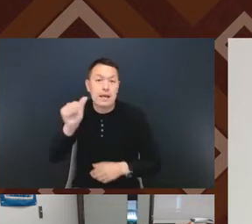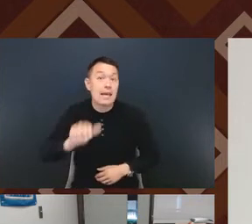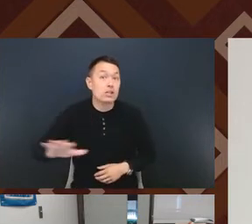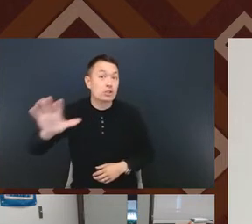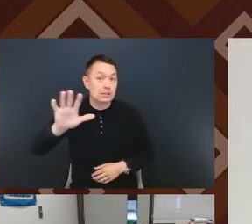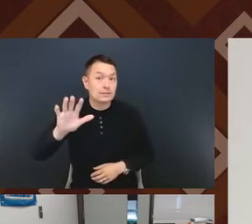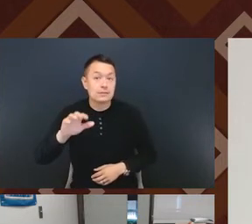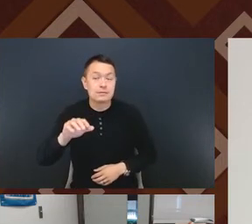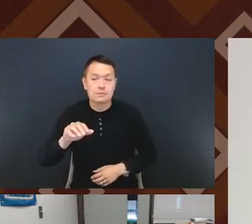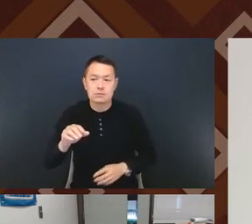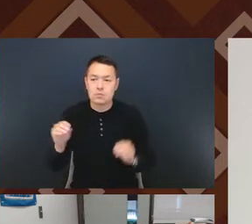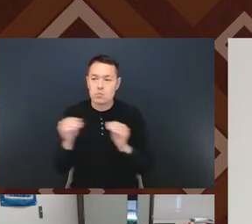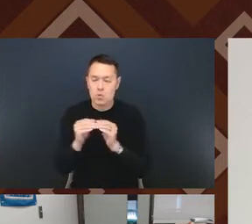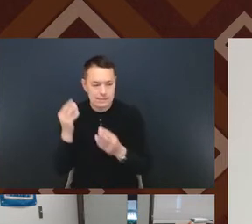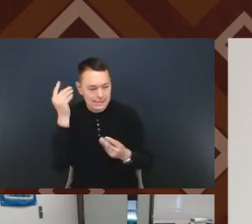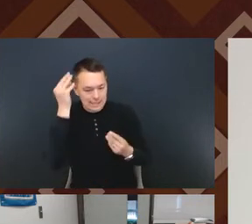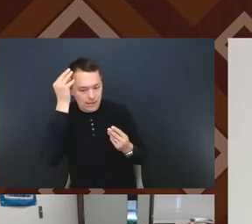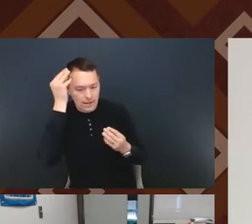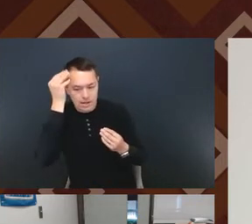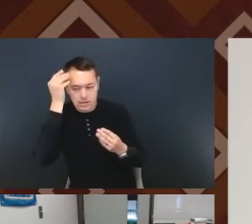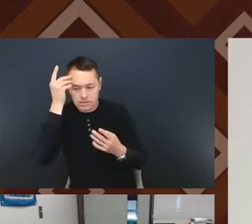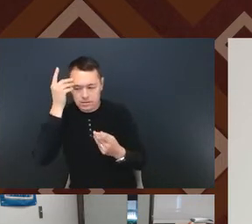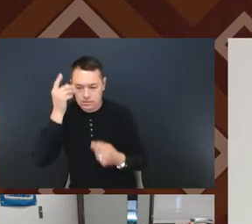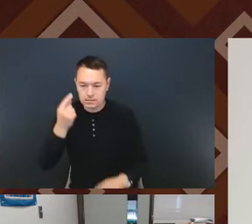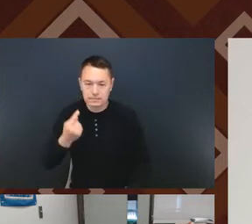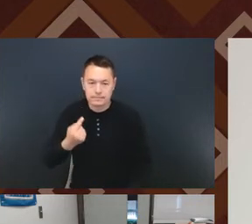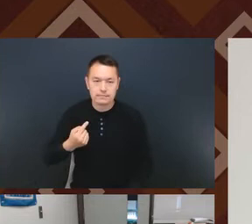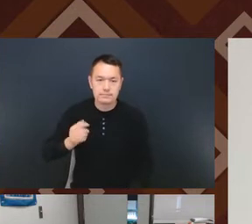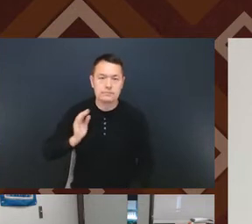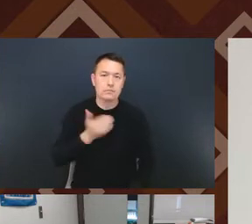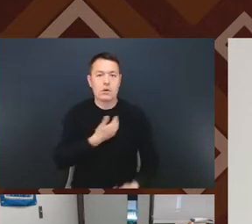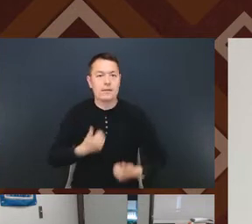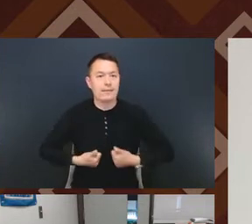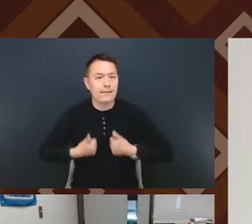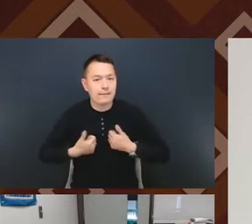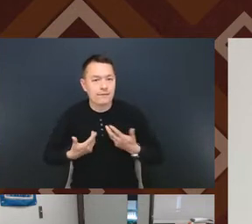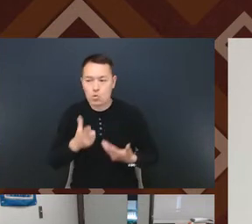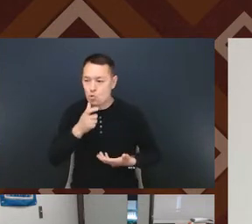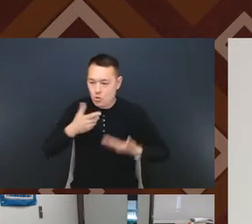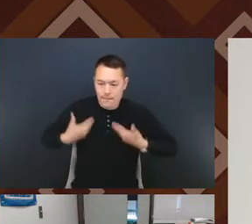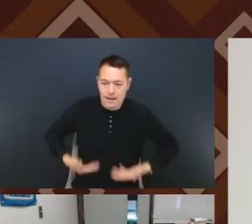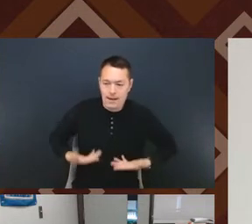to reflect, to think about themselves. Who are we in America?